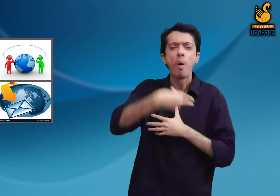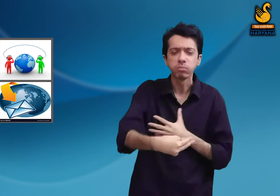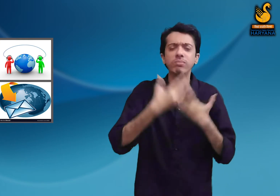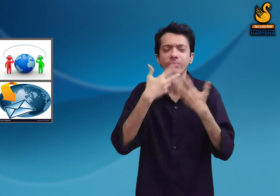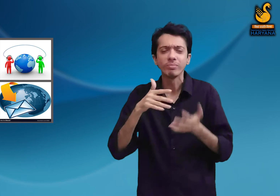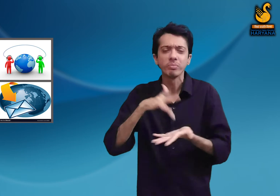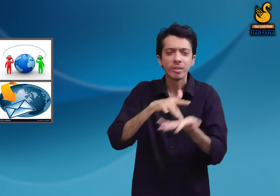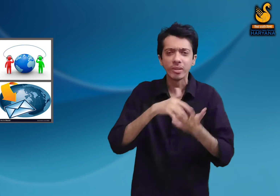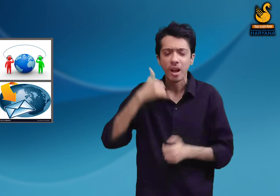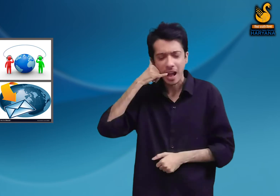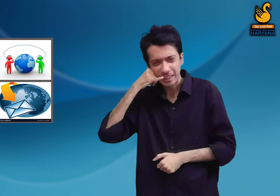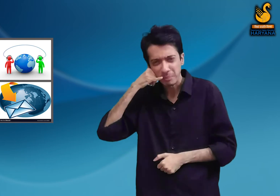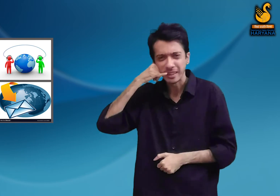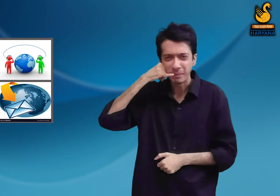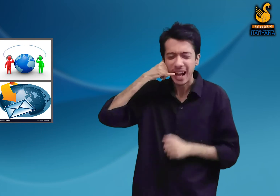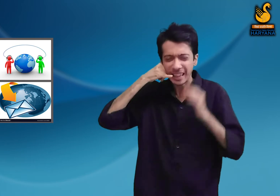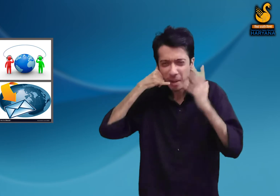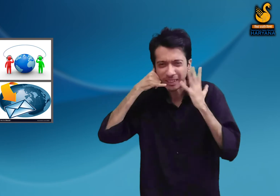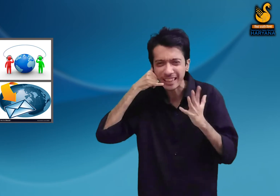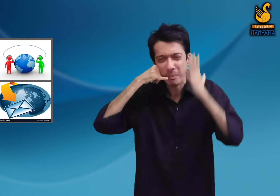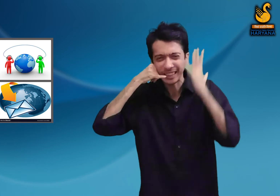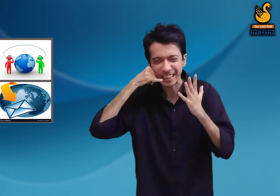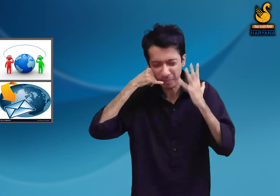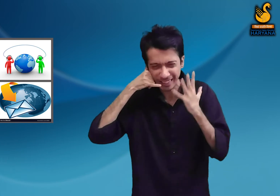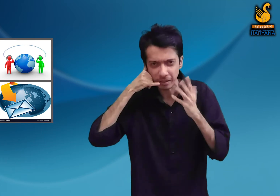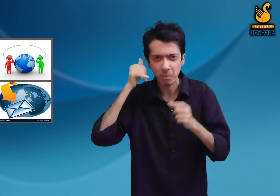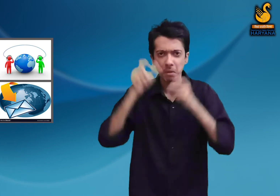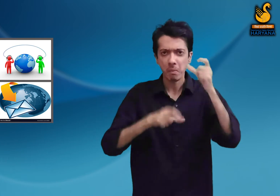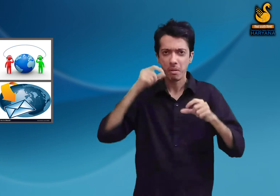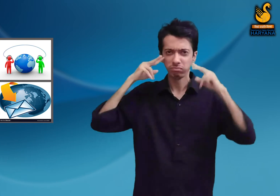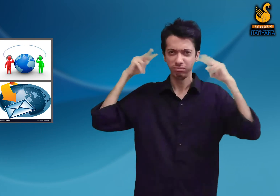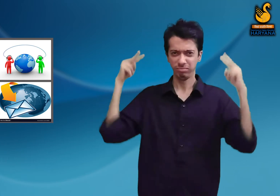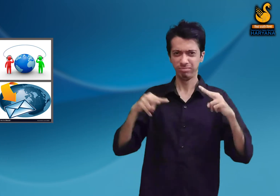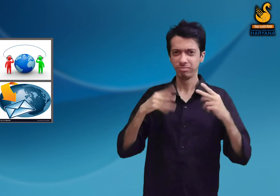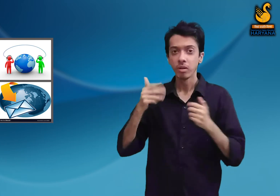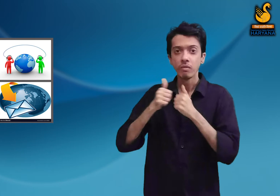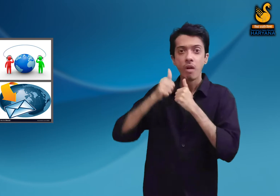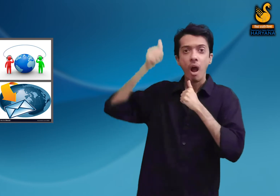Sometimes when we are outside and sometimes due to network issue, we have to talk in a loud voice